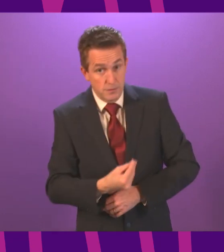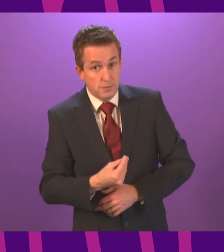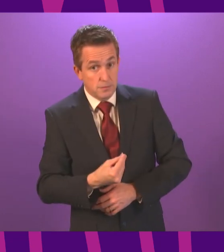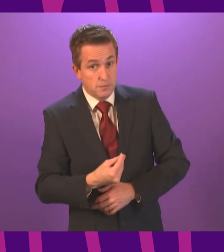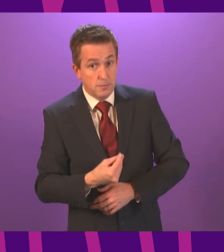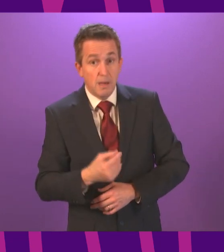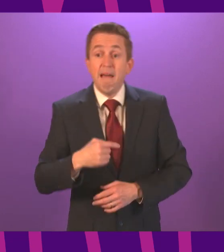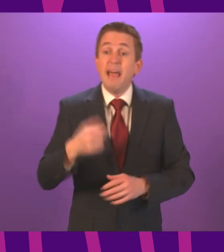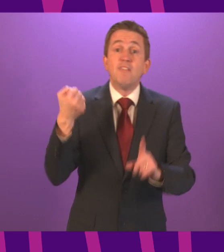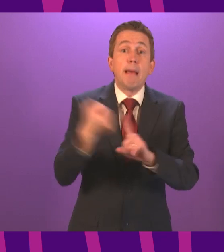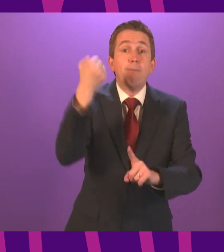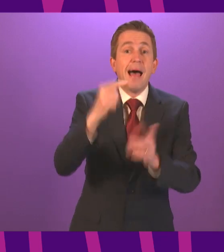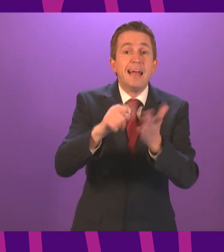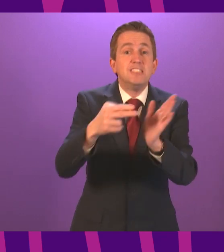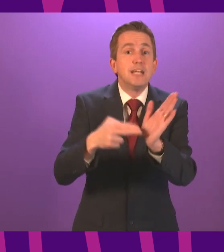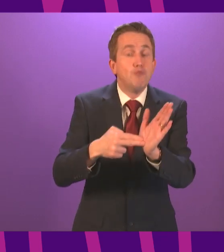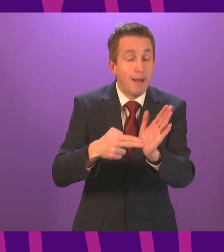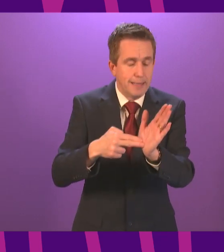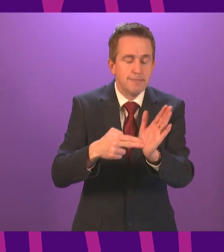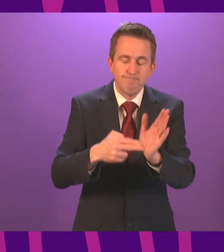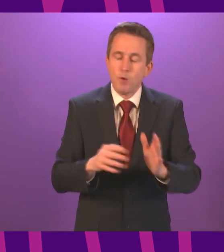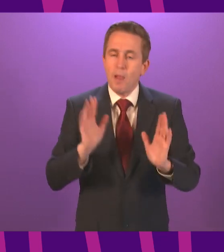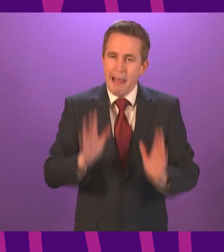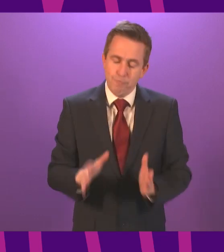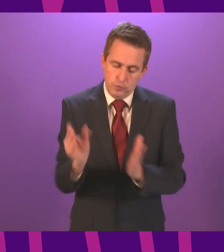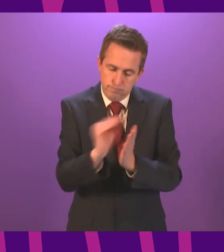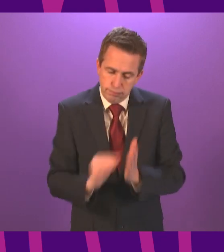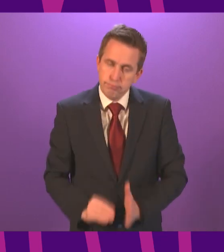will set that out fully. I want to make sure that we have fully considered and understood